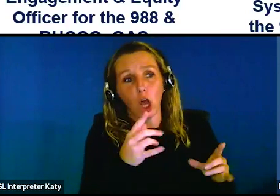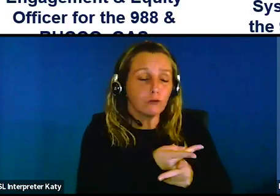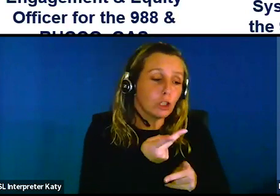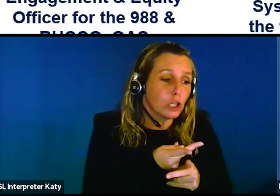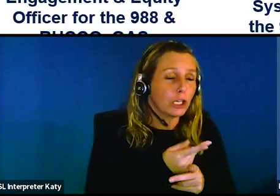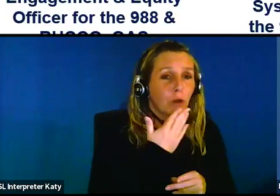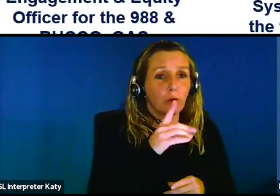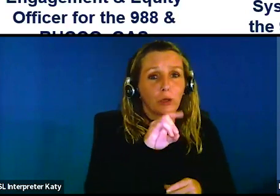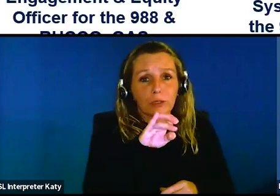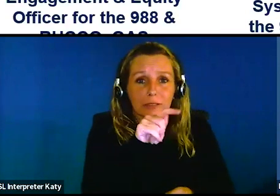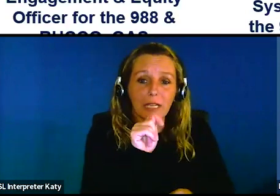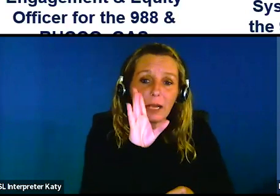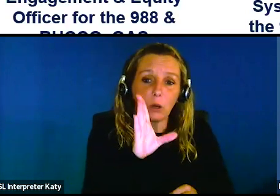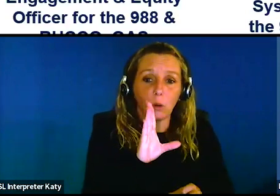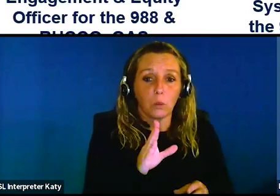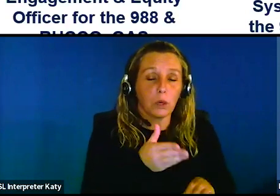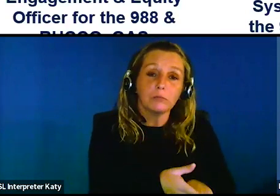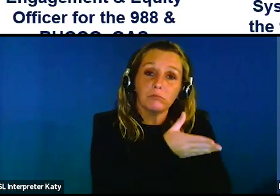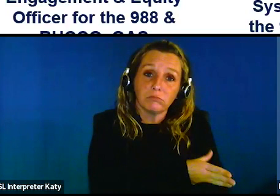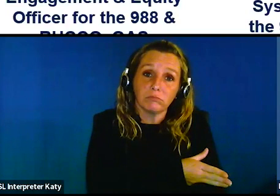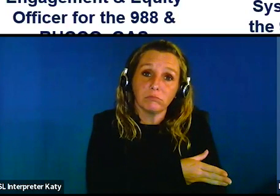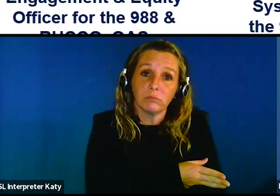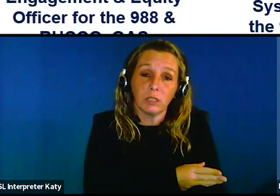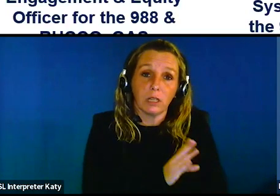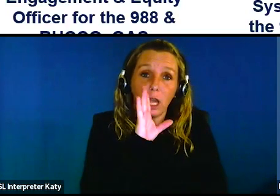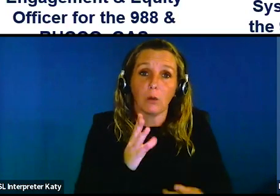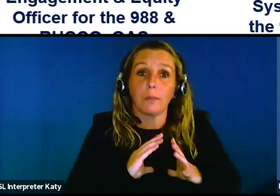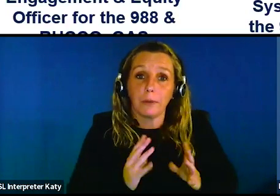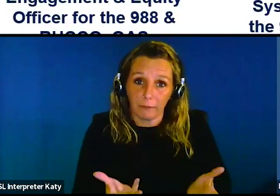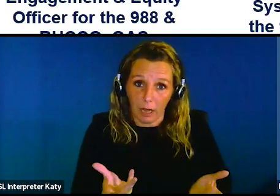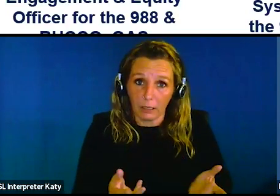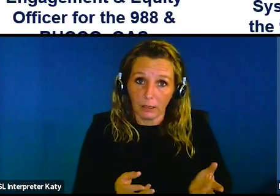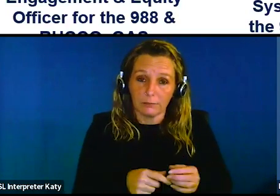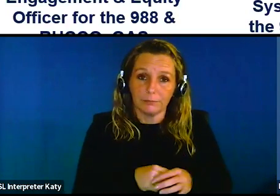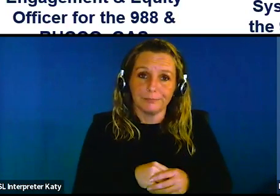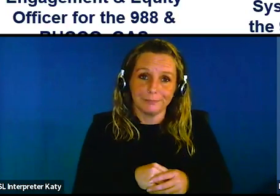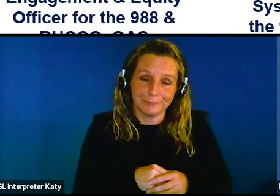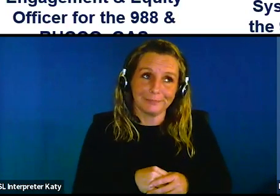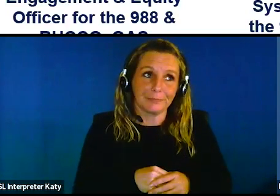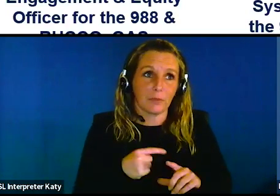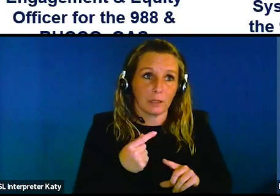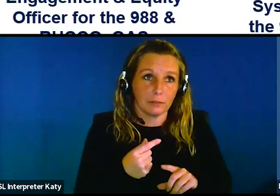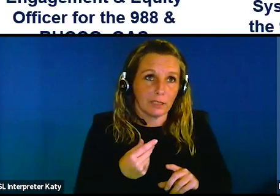that she would get better and she would be fine. Finally, after several months, they could no longer